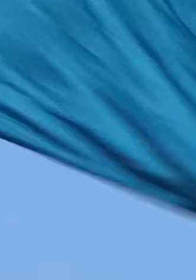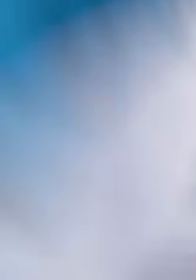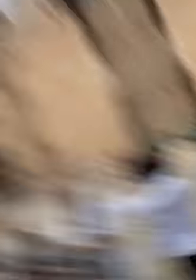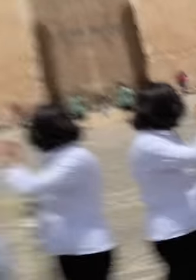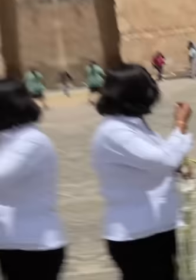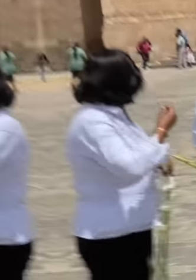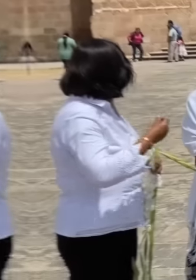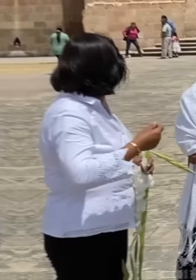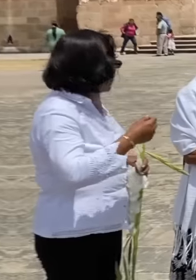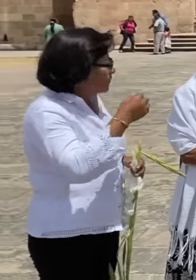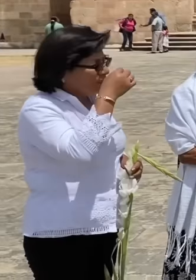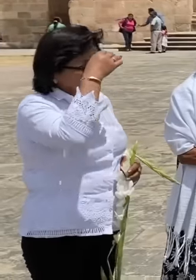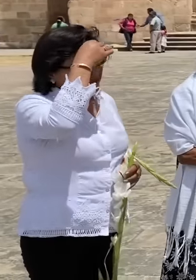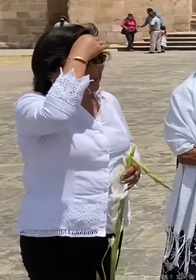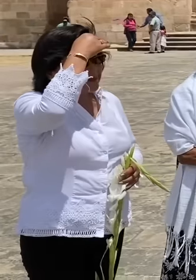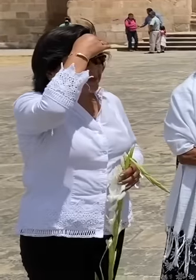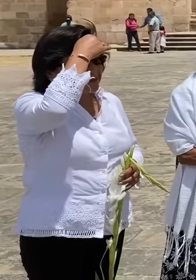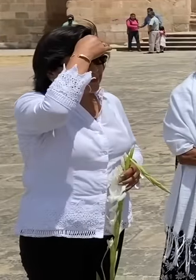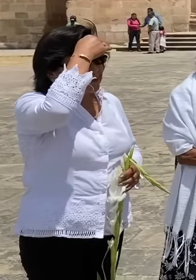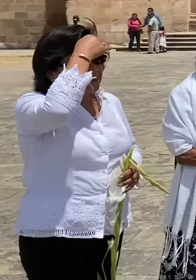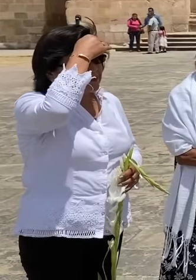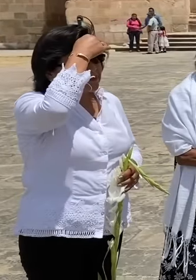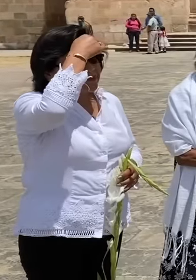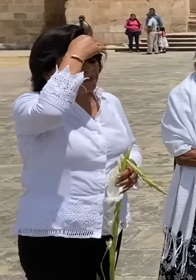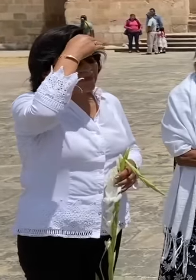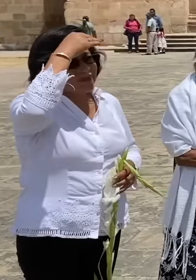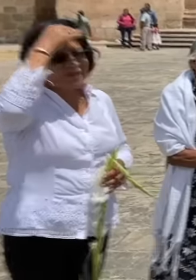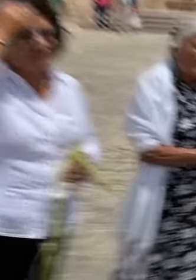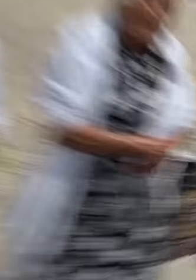and ministers be elected by the people,